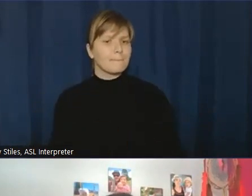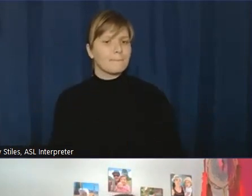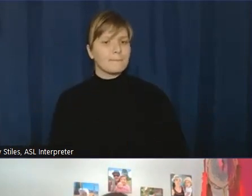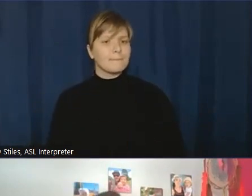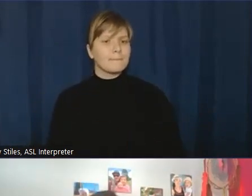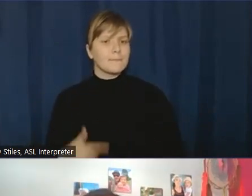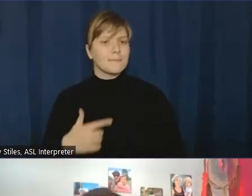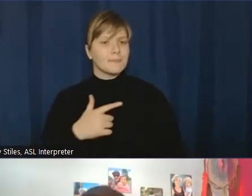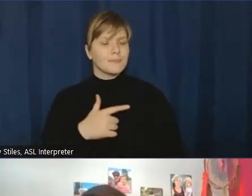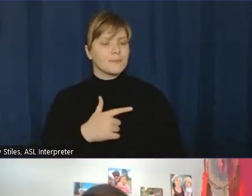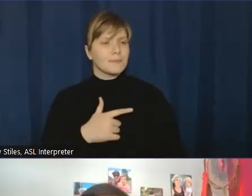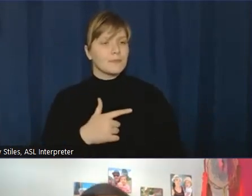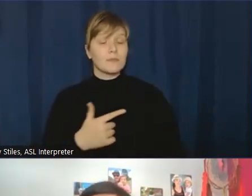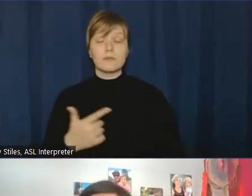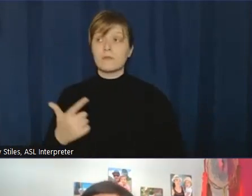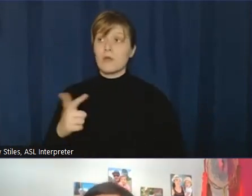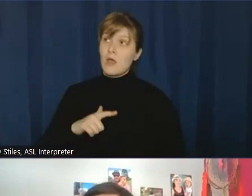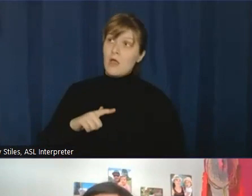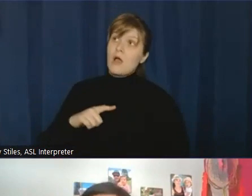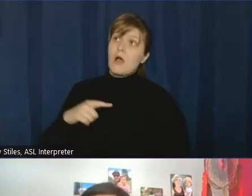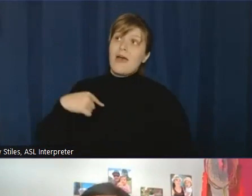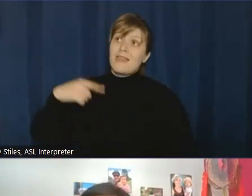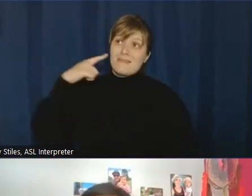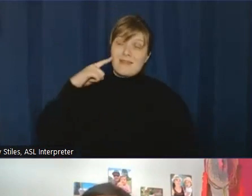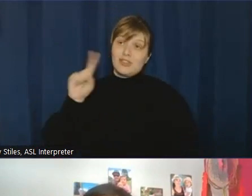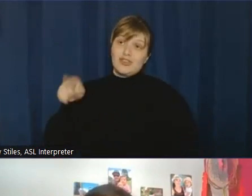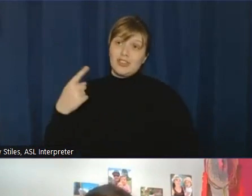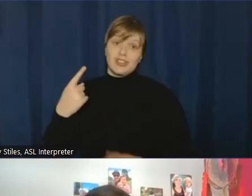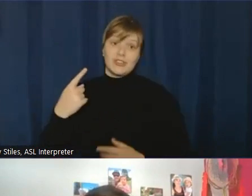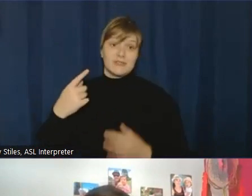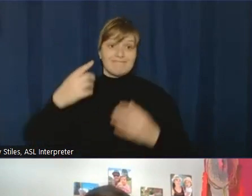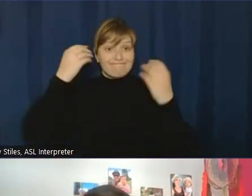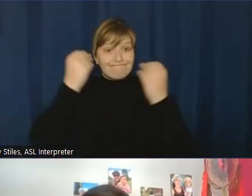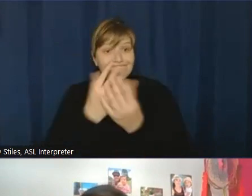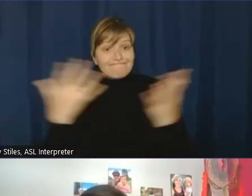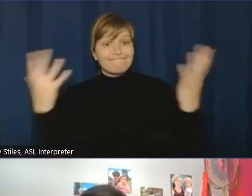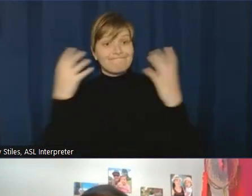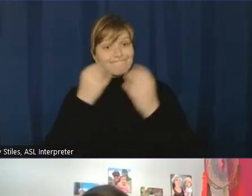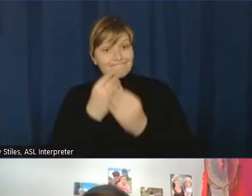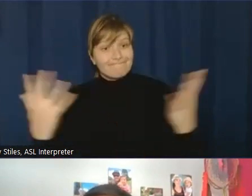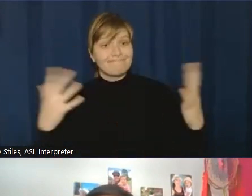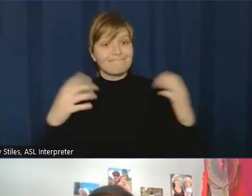Just getting the word out to the masses and keeping that